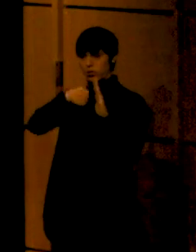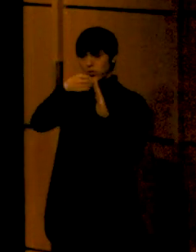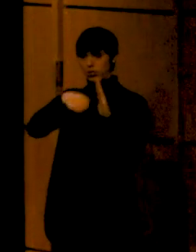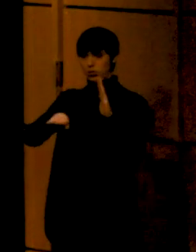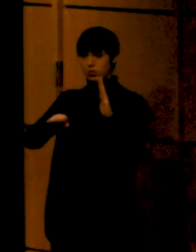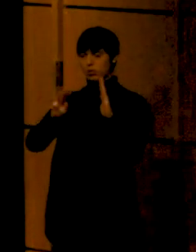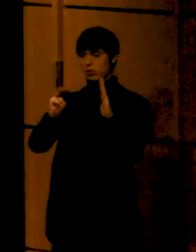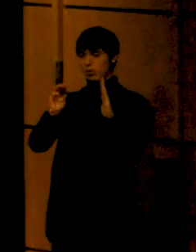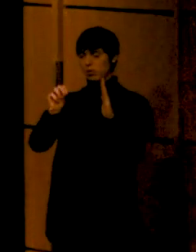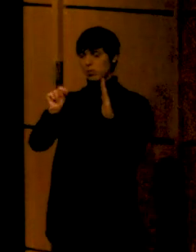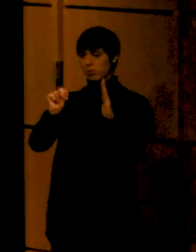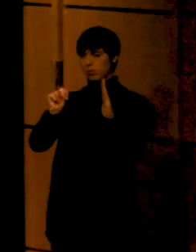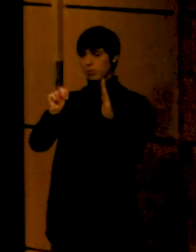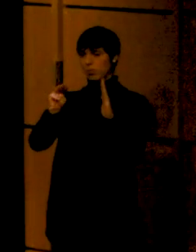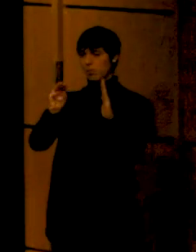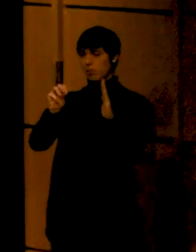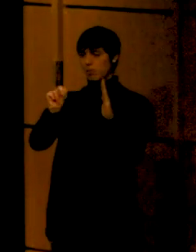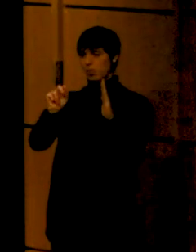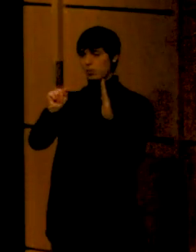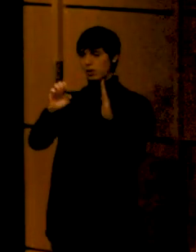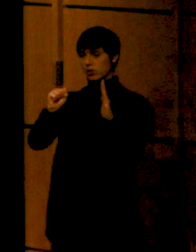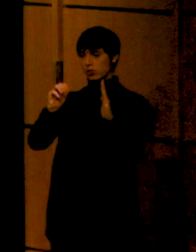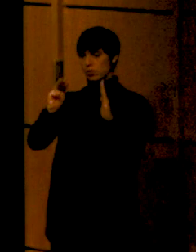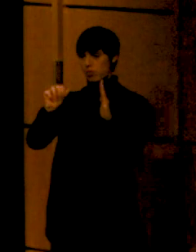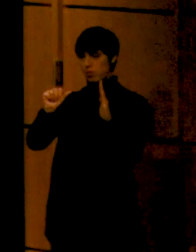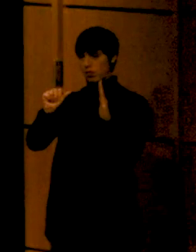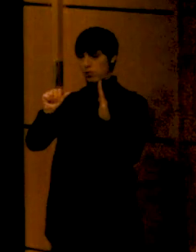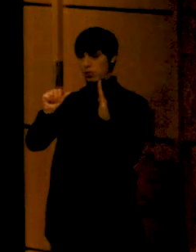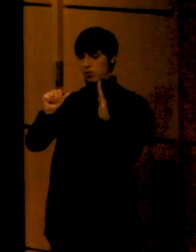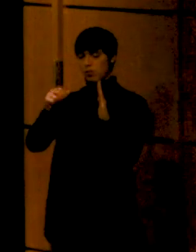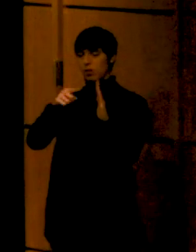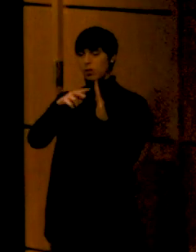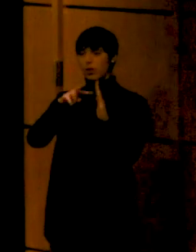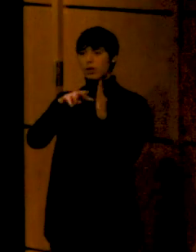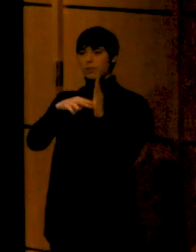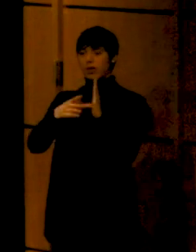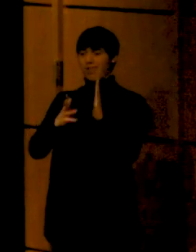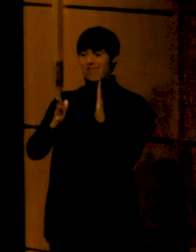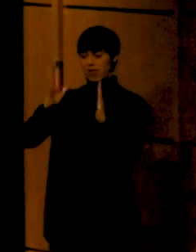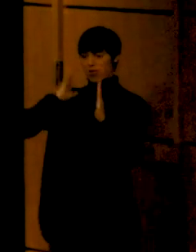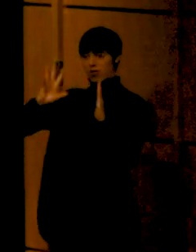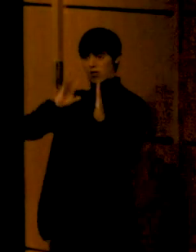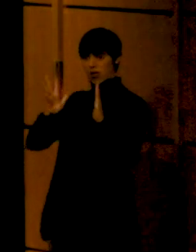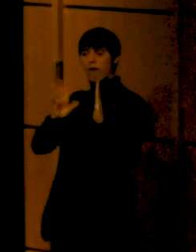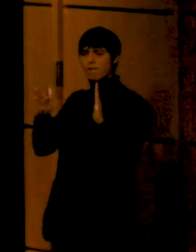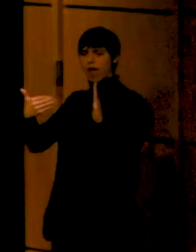And what it is, is the remnant of a much, much bigger Vesuvius that blew its top 50,000